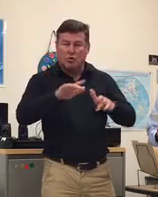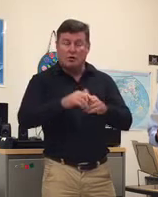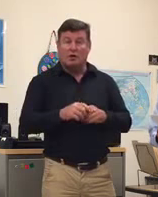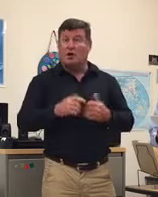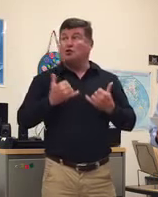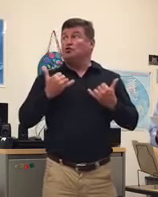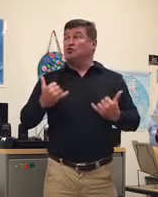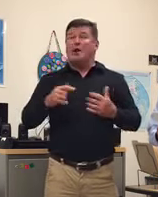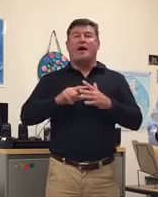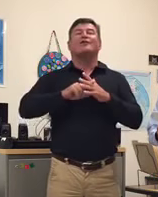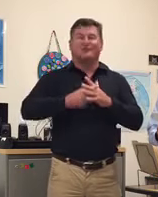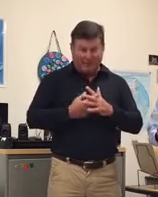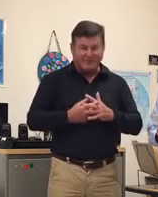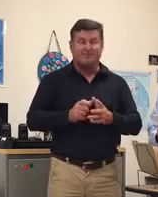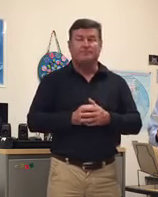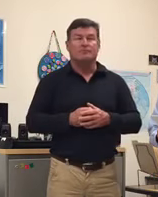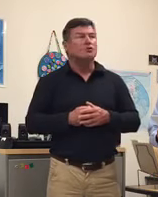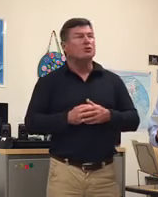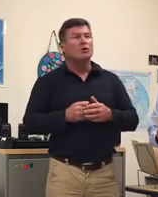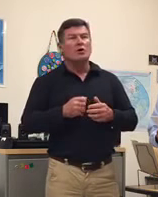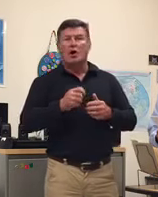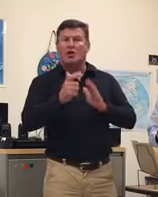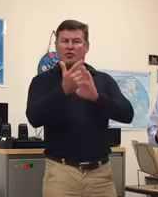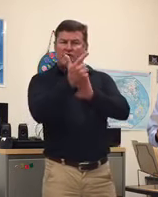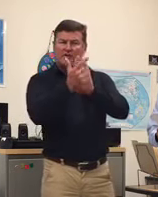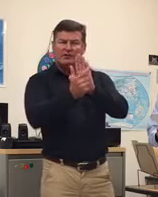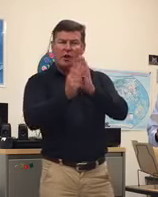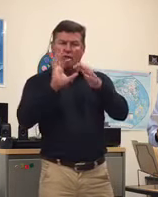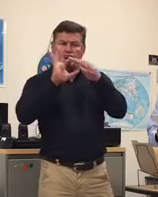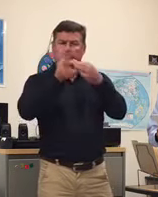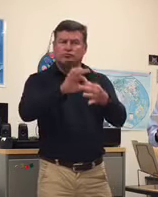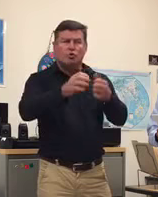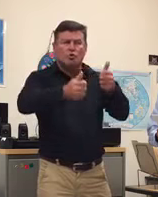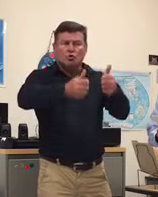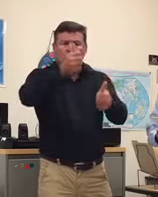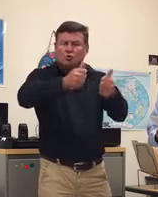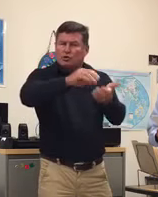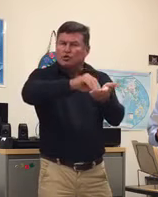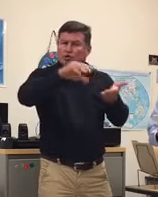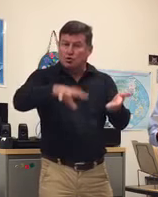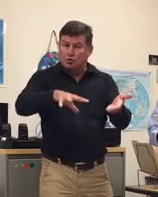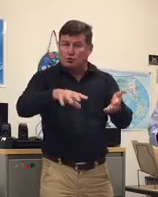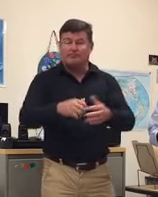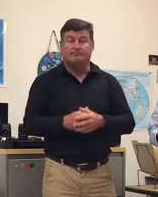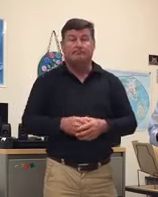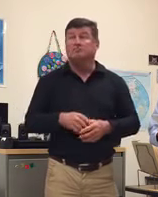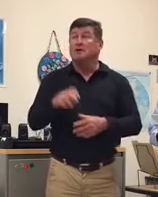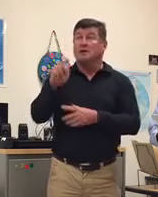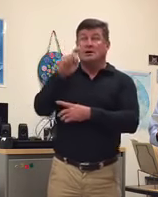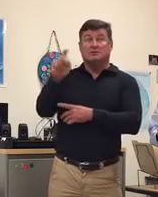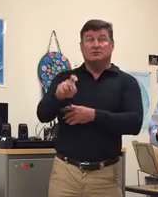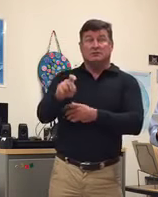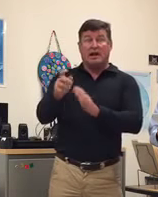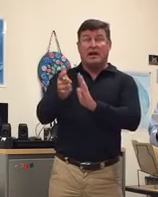So let's get started. Our first topic. What students in classrooms are covered by the cameras in the classroom law?